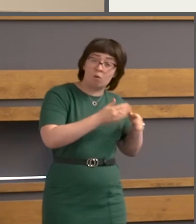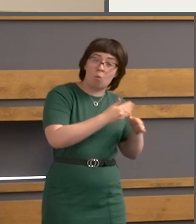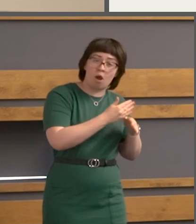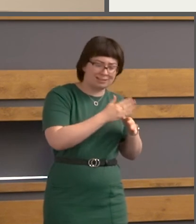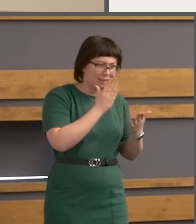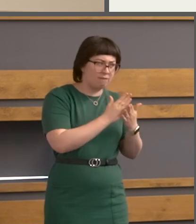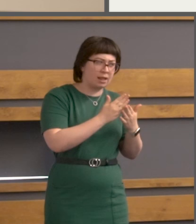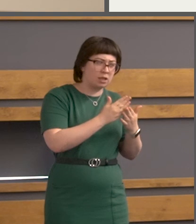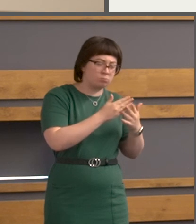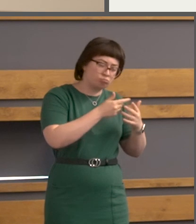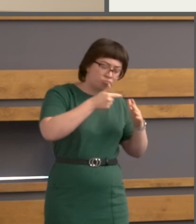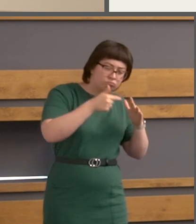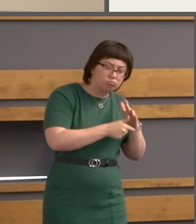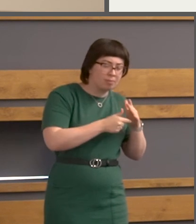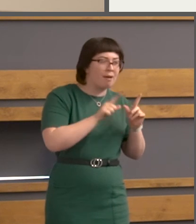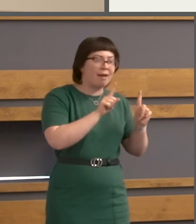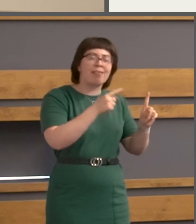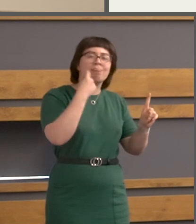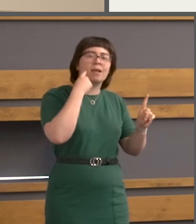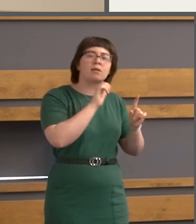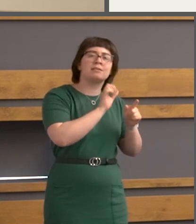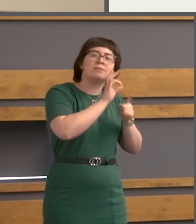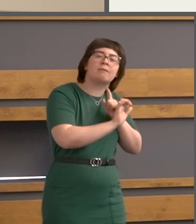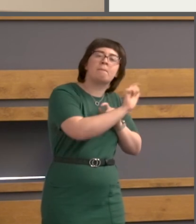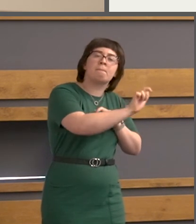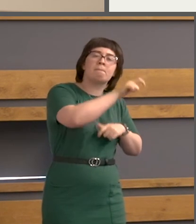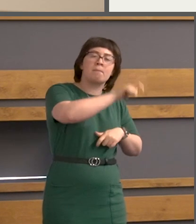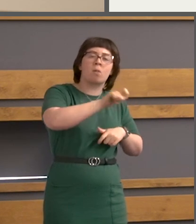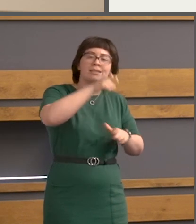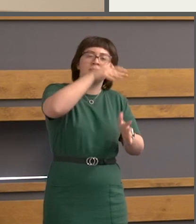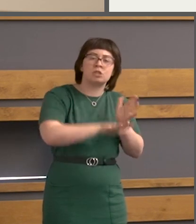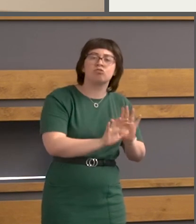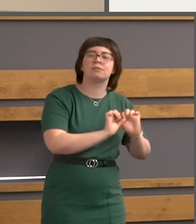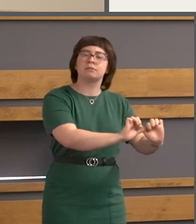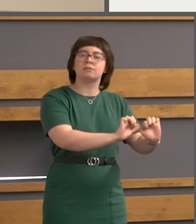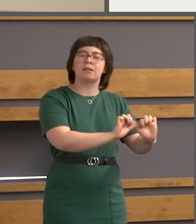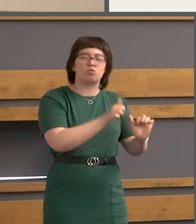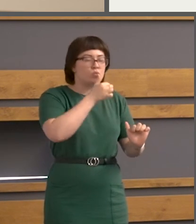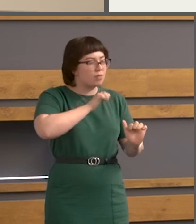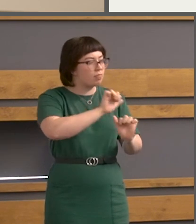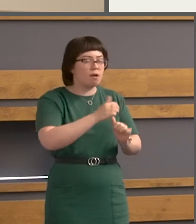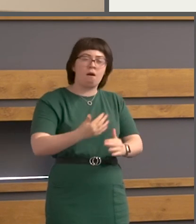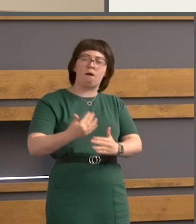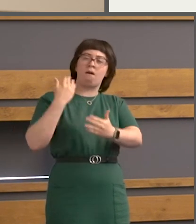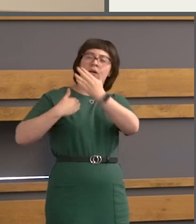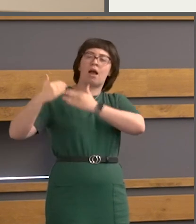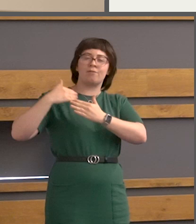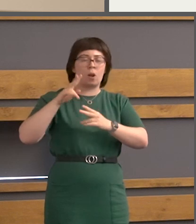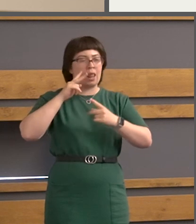but it does it by thinking about people's experiences, really using those archives to let us see,